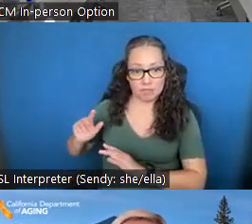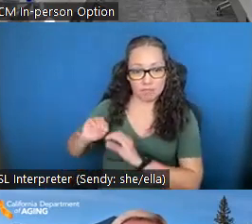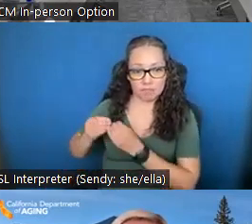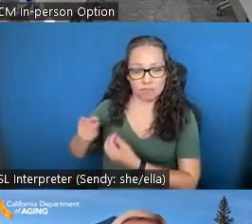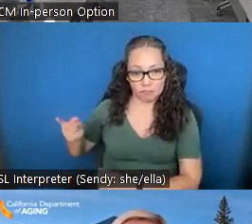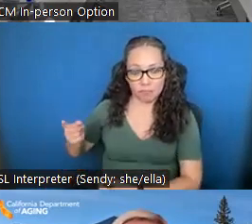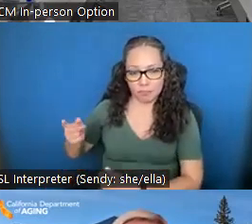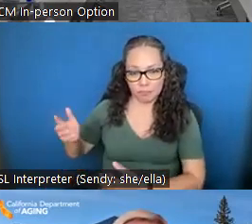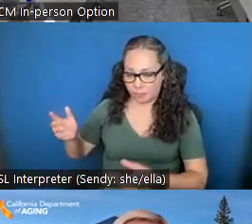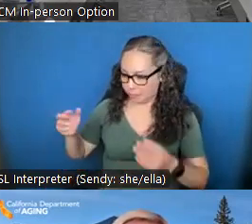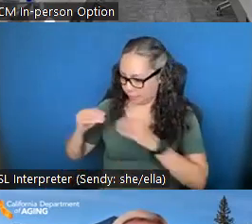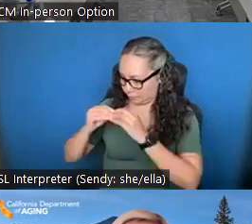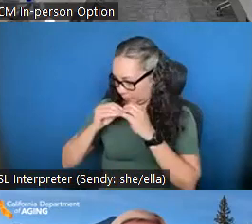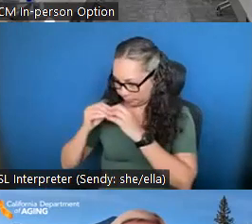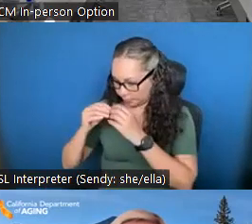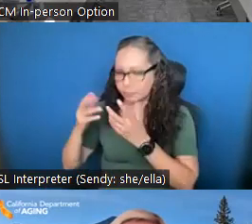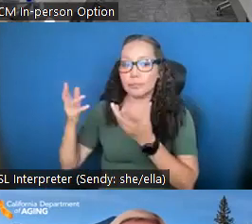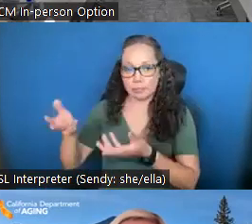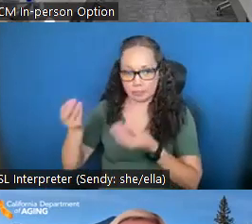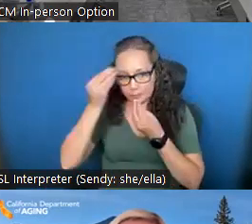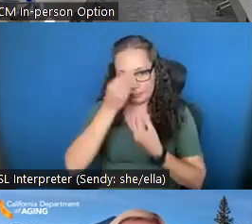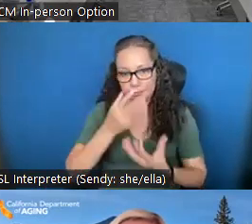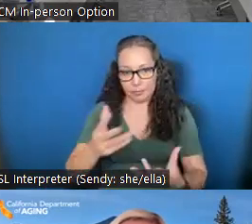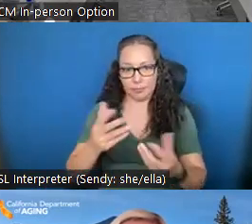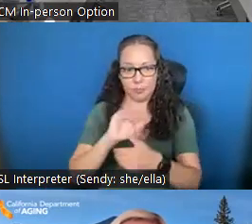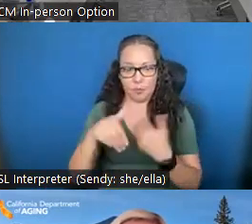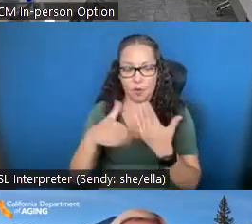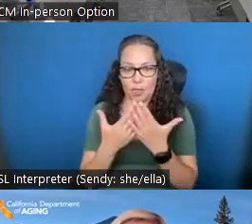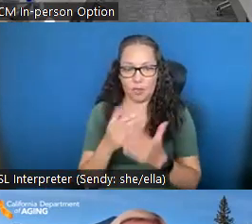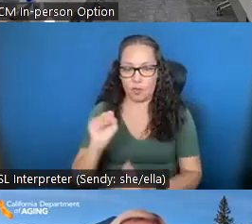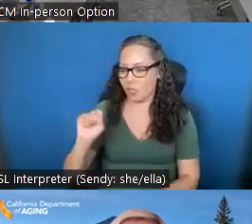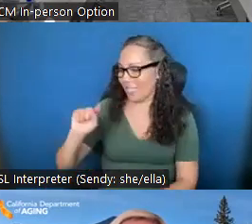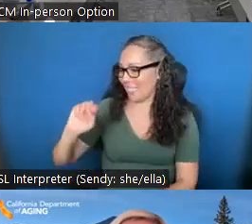will be shared with the steering committee and we're eagerly awaiting the results